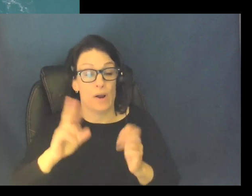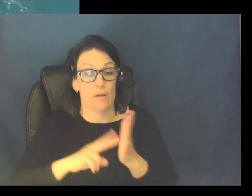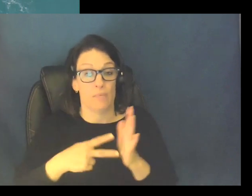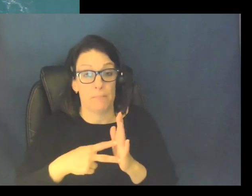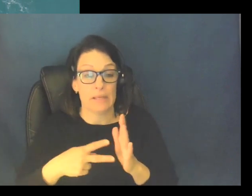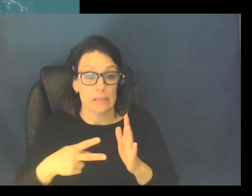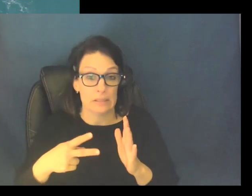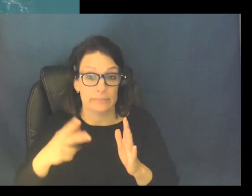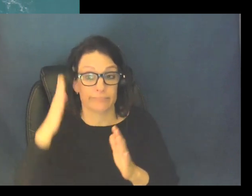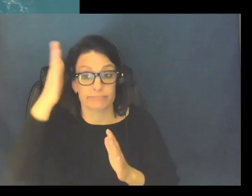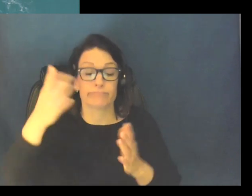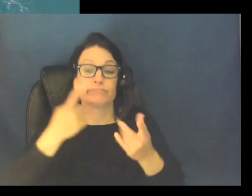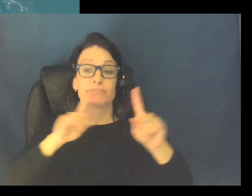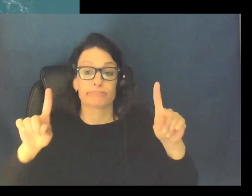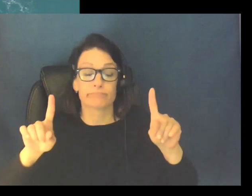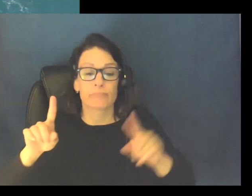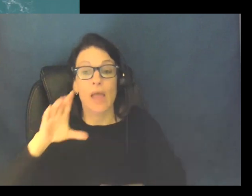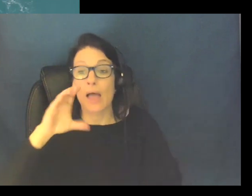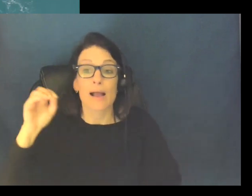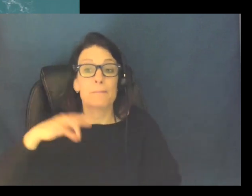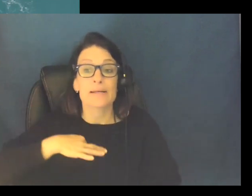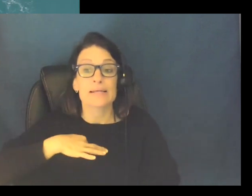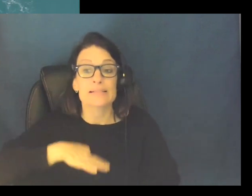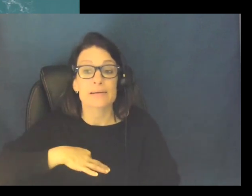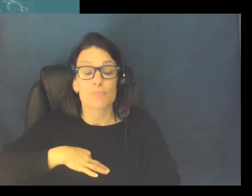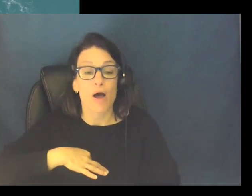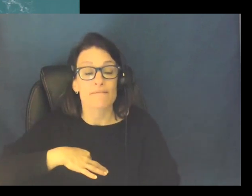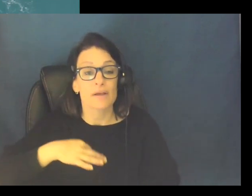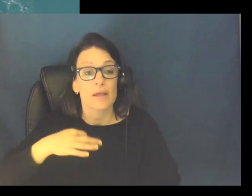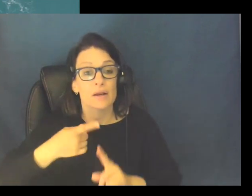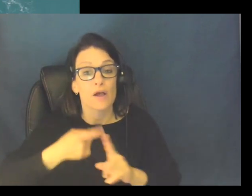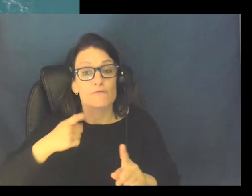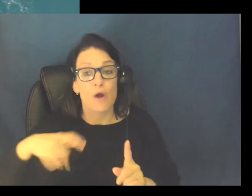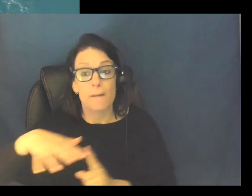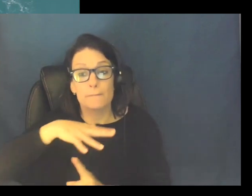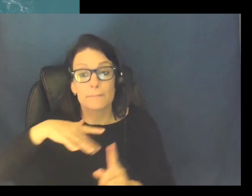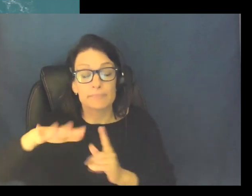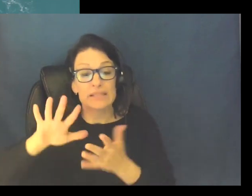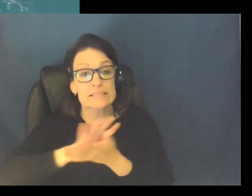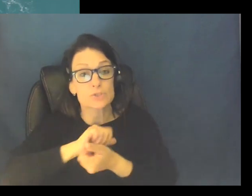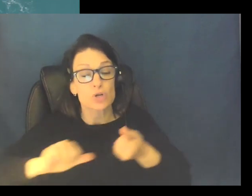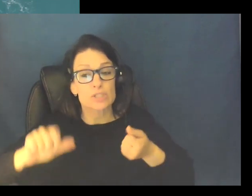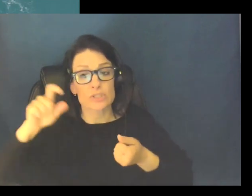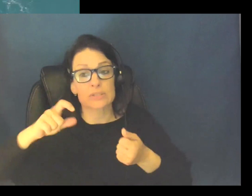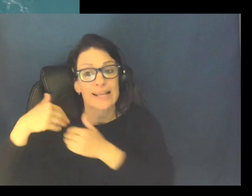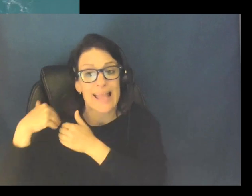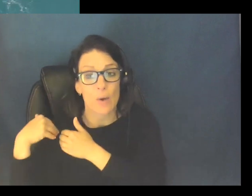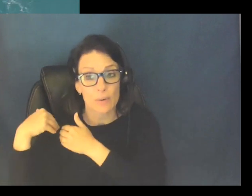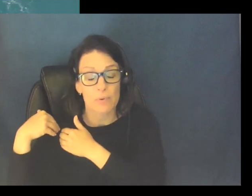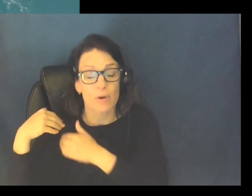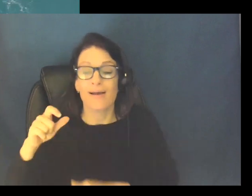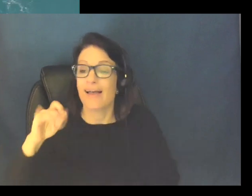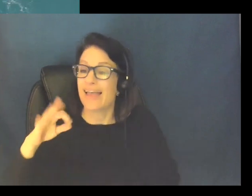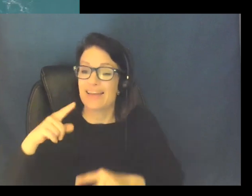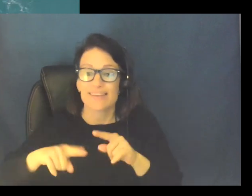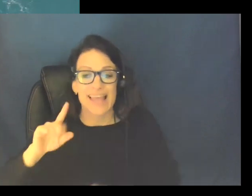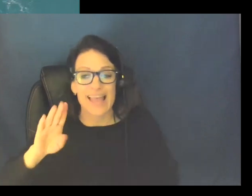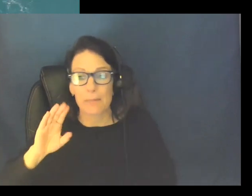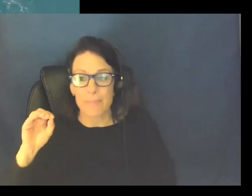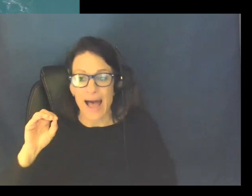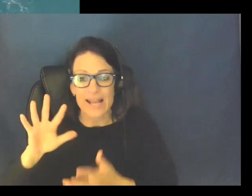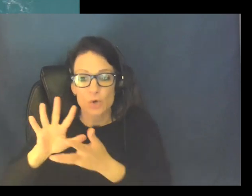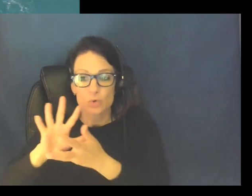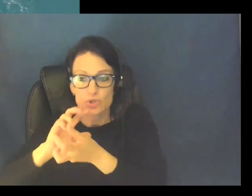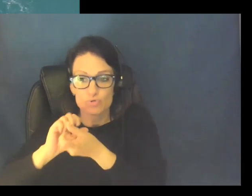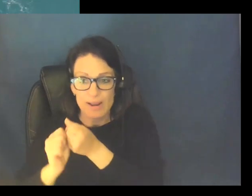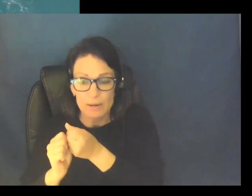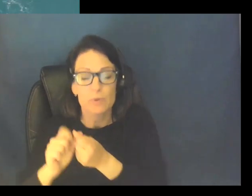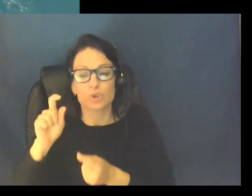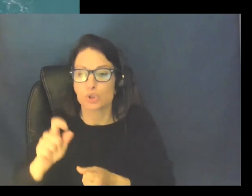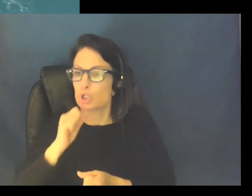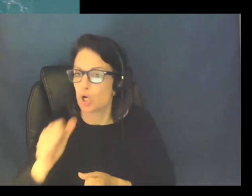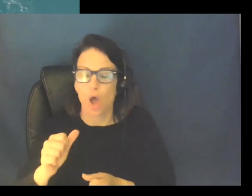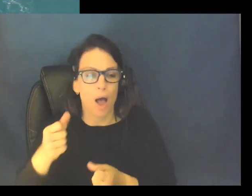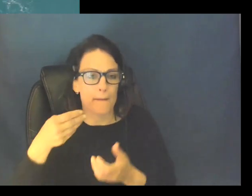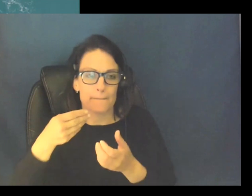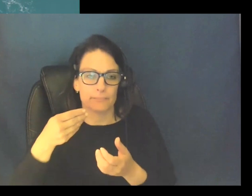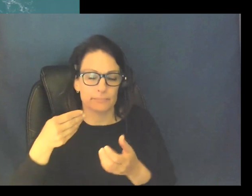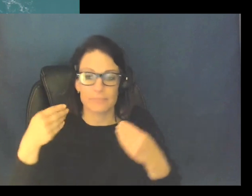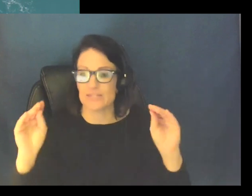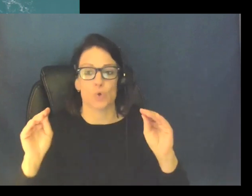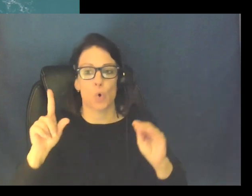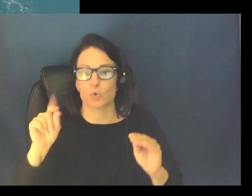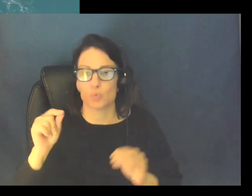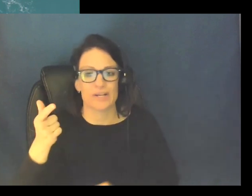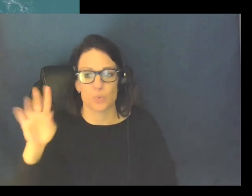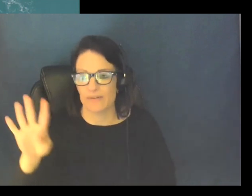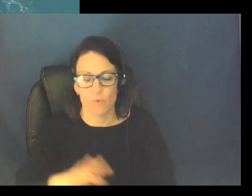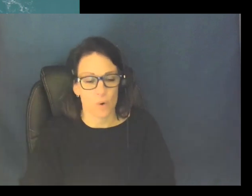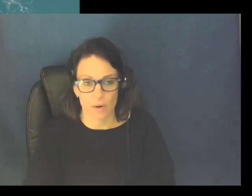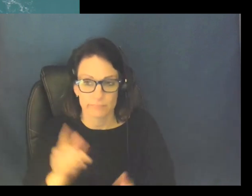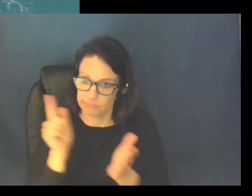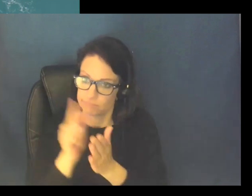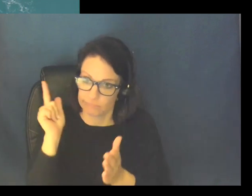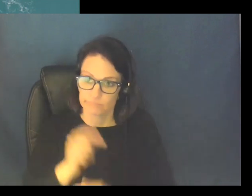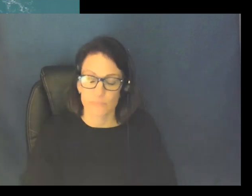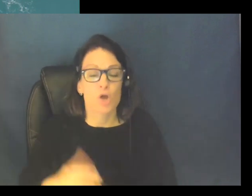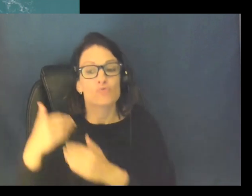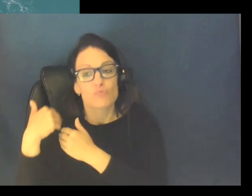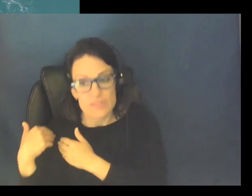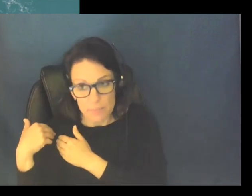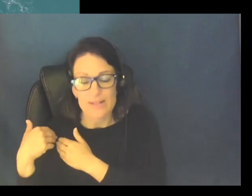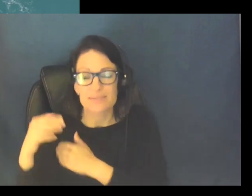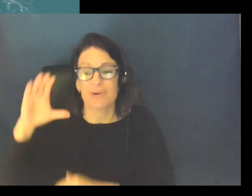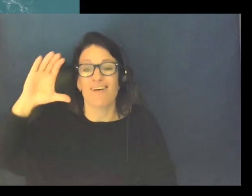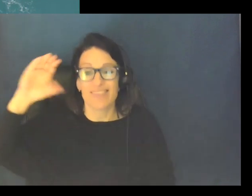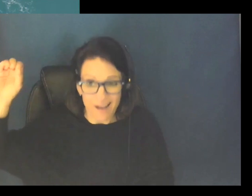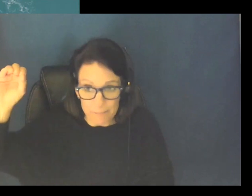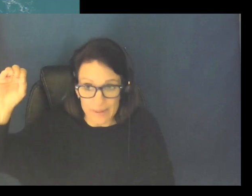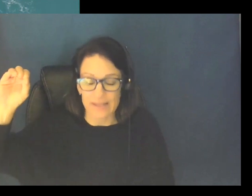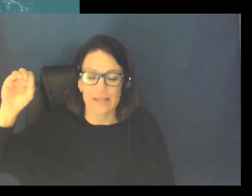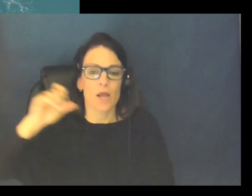Uhm, we should develop a plan whereby all state agencies that sponsor commercial lobbying projects to compare various management practices using non-managed areas or reserve as controls. Currently, a lot of these, uhm, projects don't have any controls. And this should not just be a list of -- I'm sorry -- and this information should also be made readily available to the public.